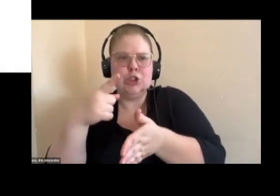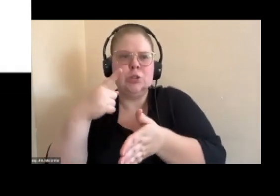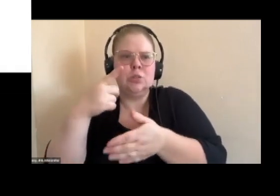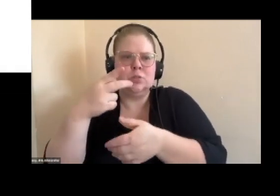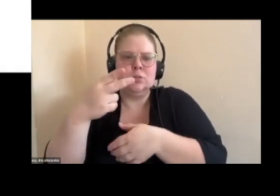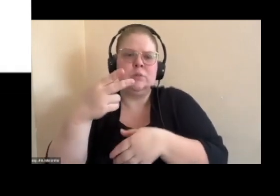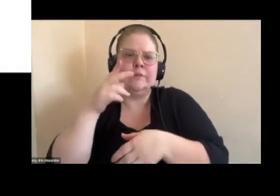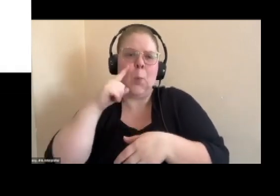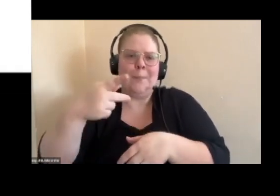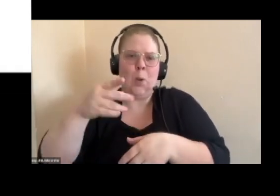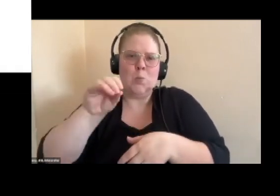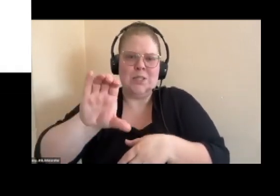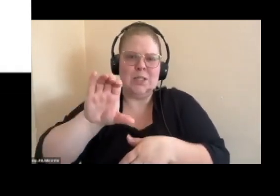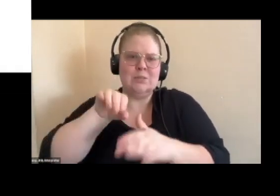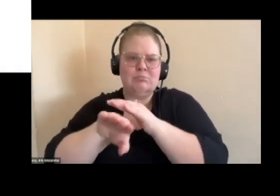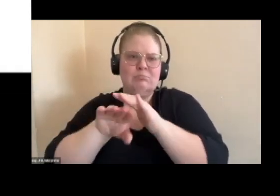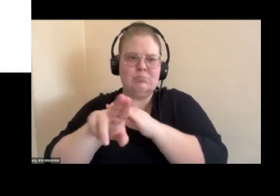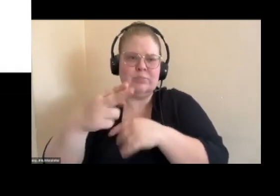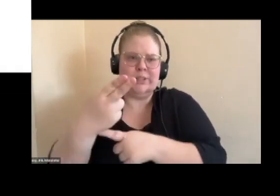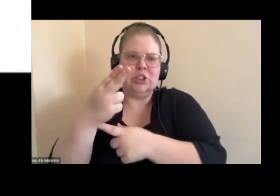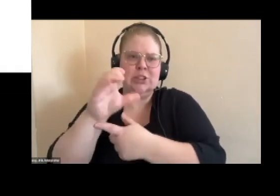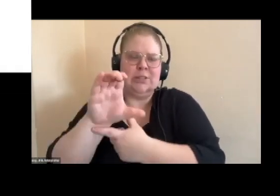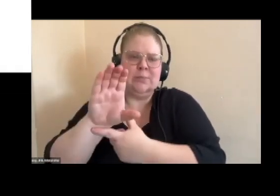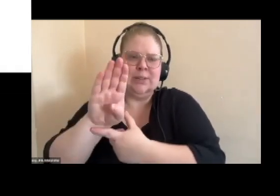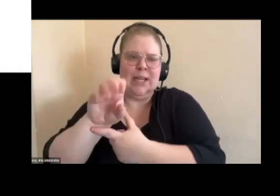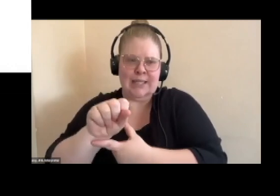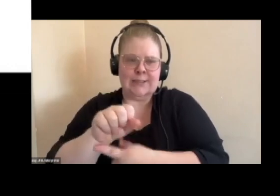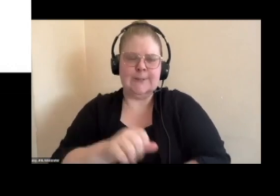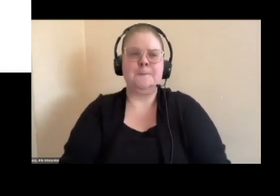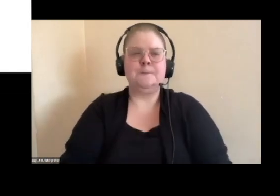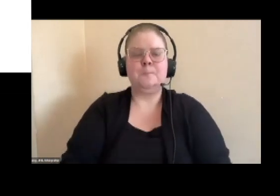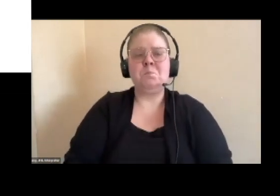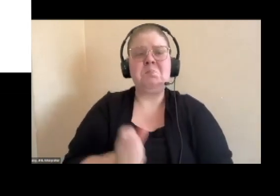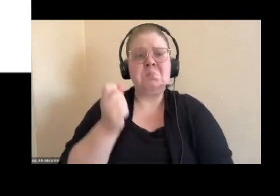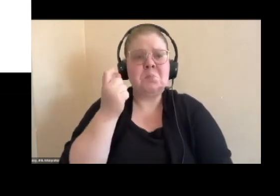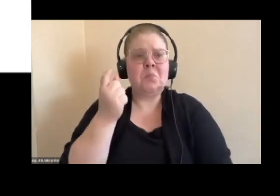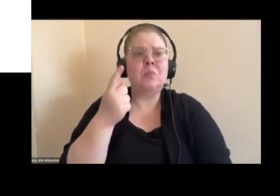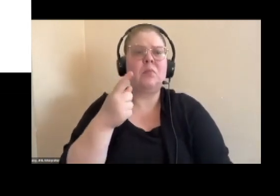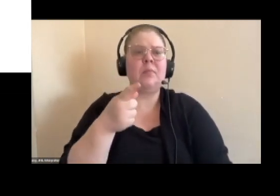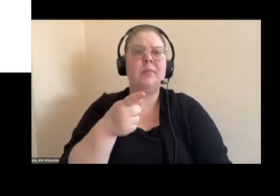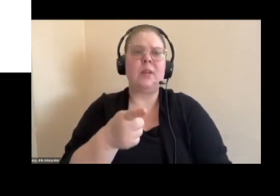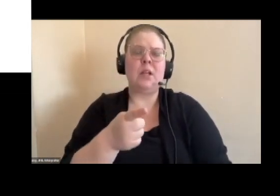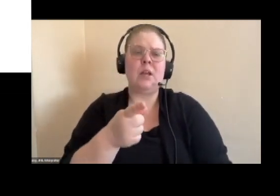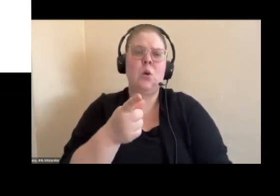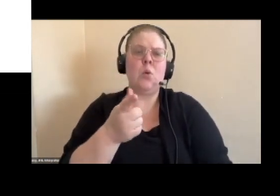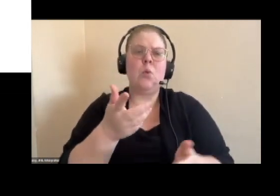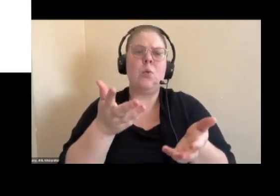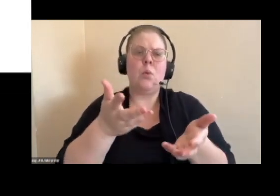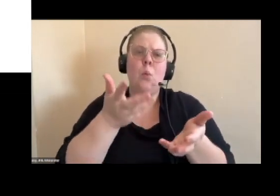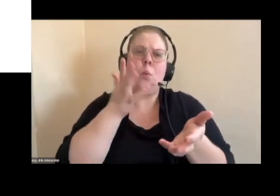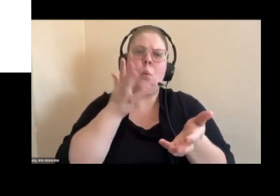But this study will truly highlight the experiences of disabled people of color